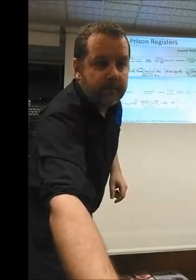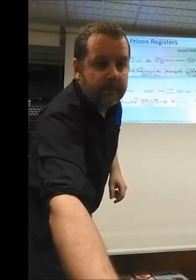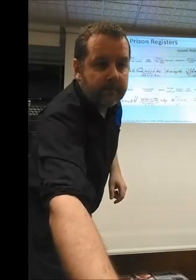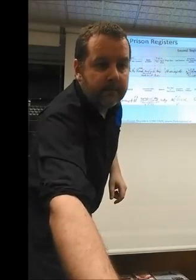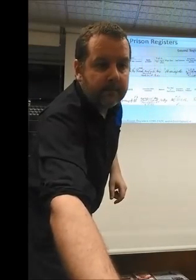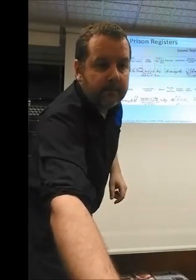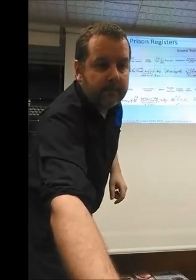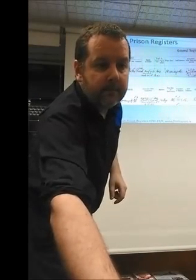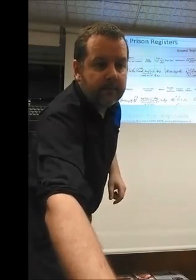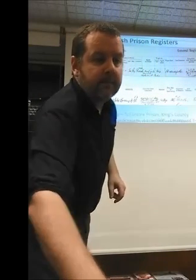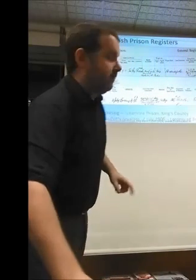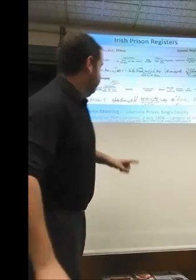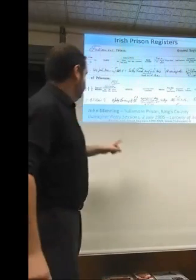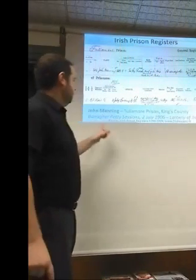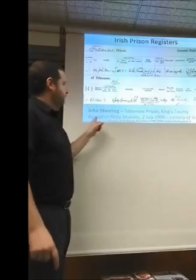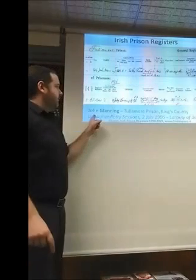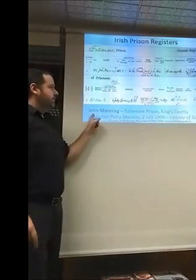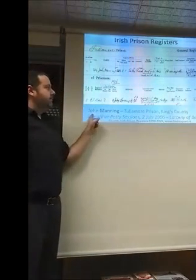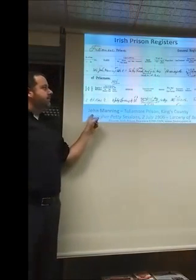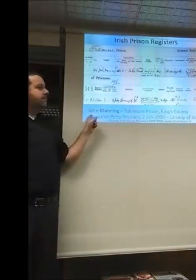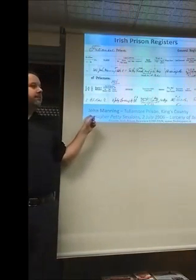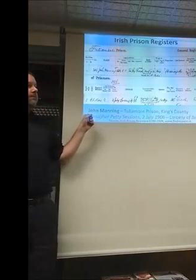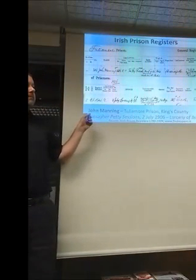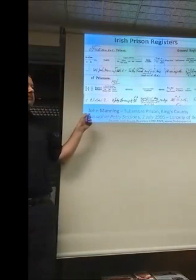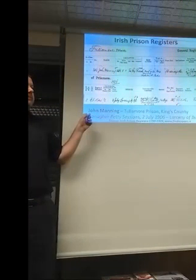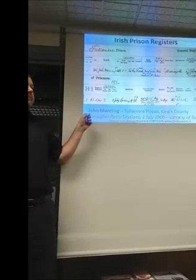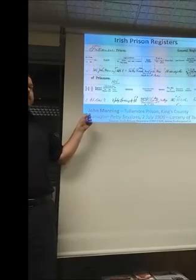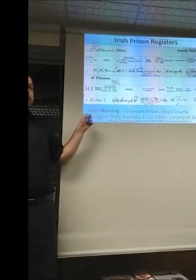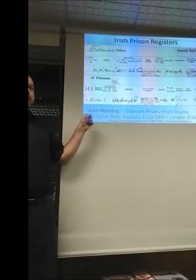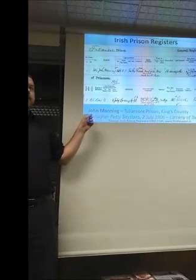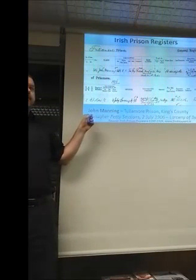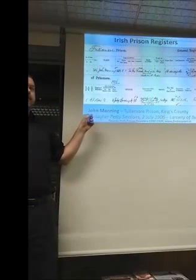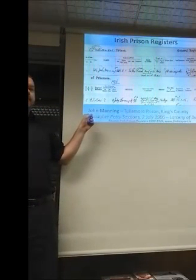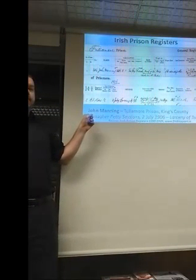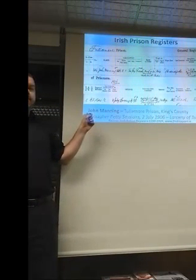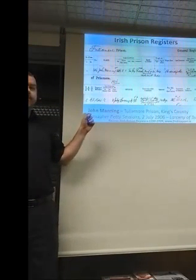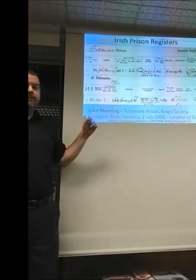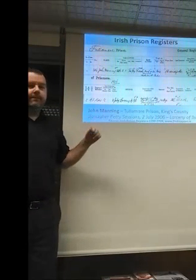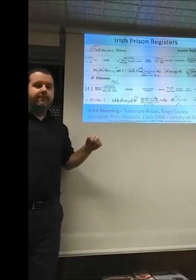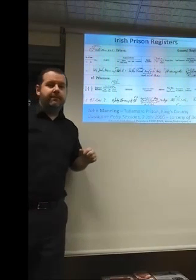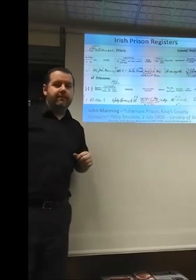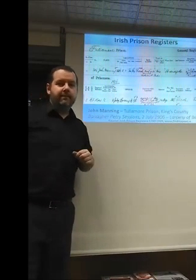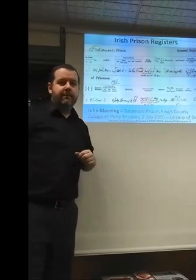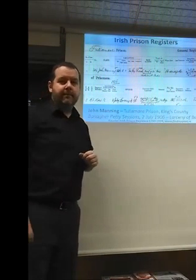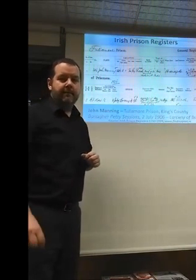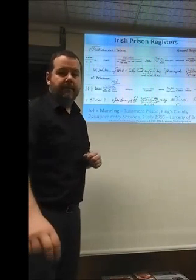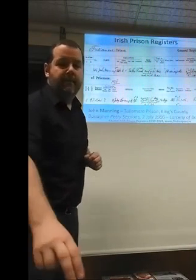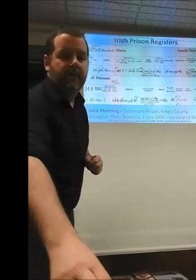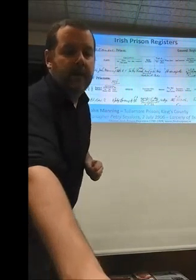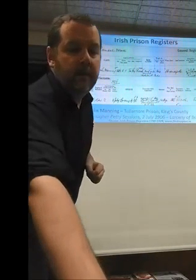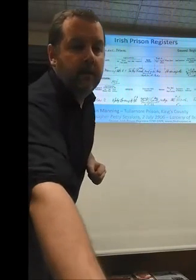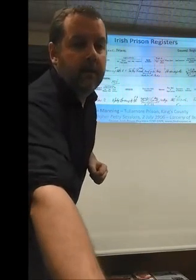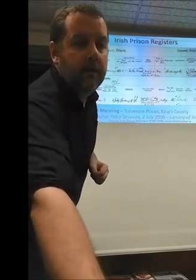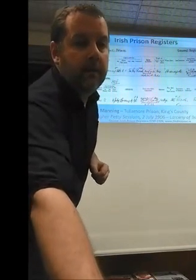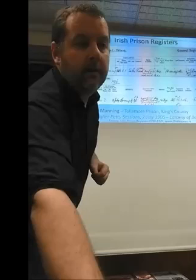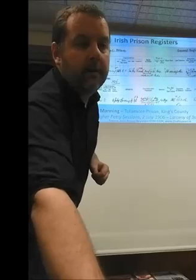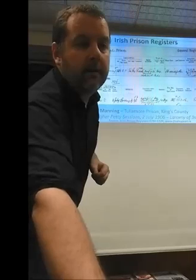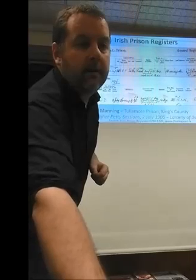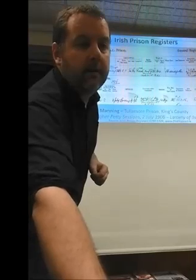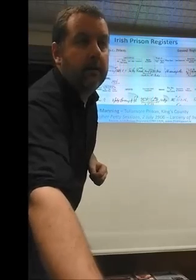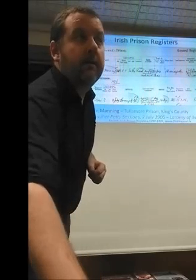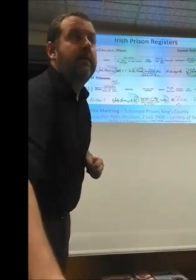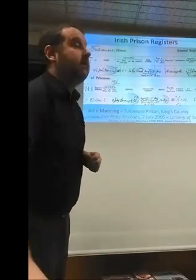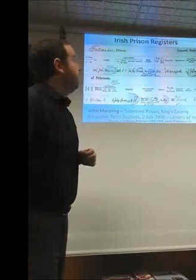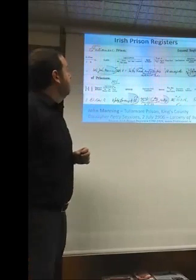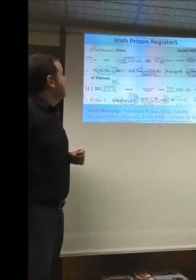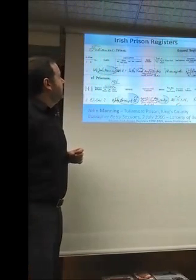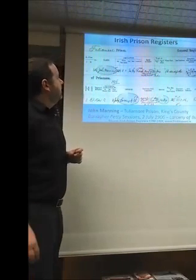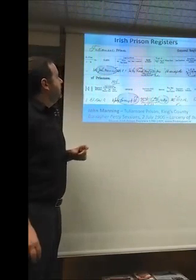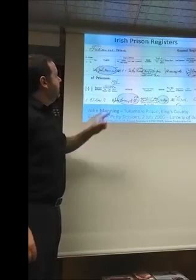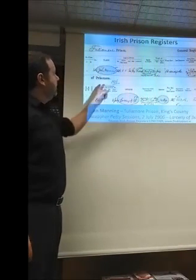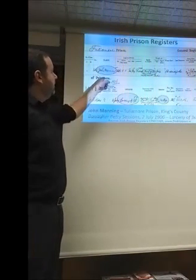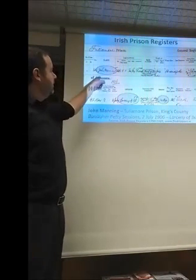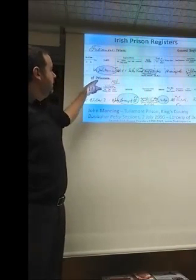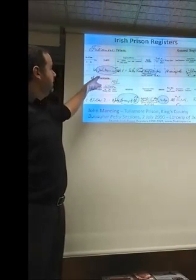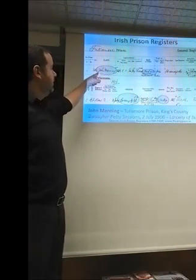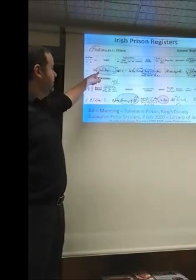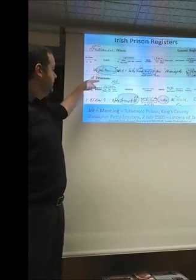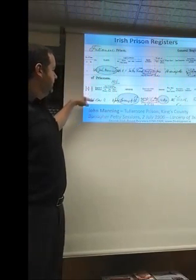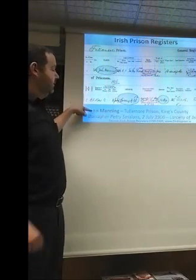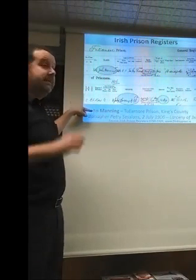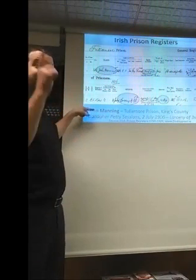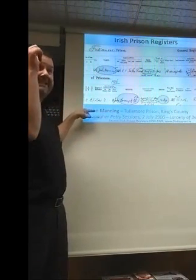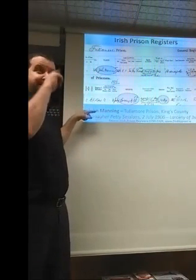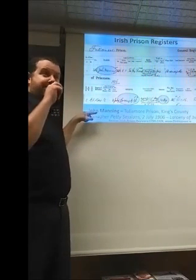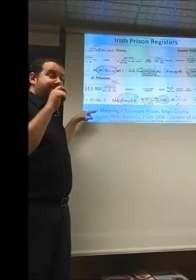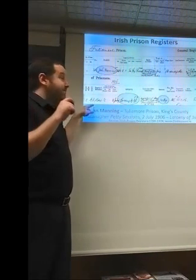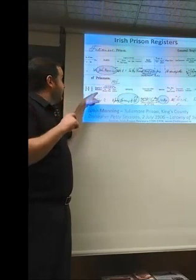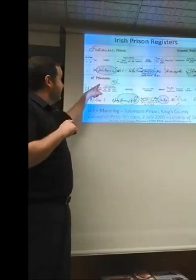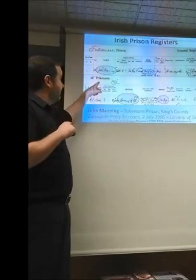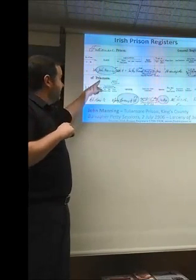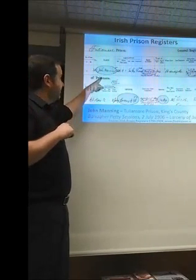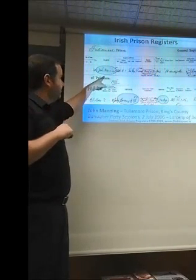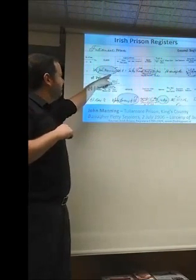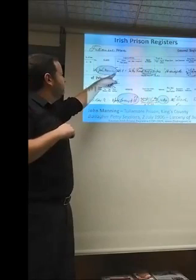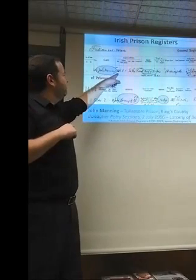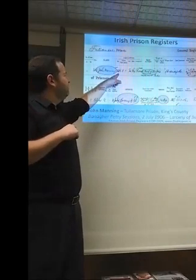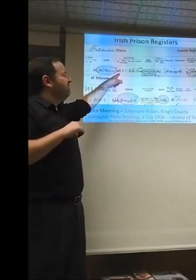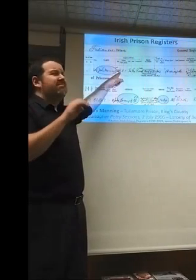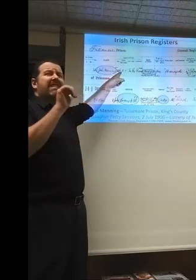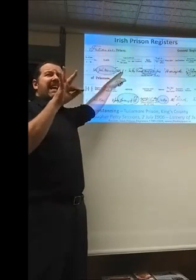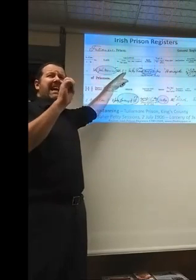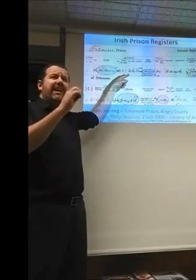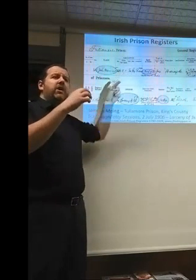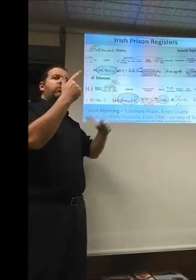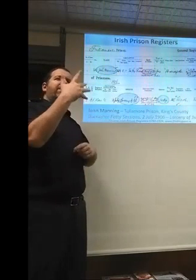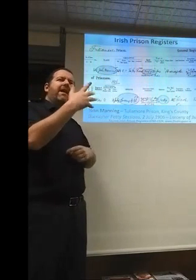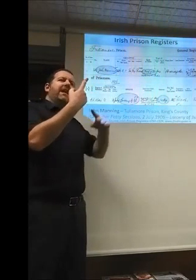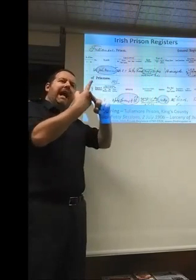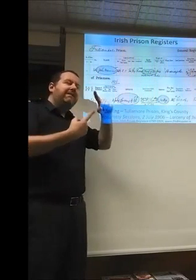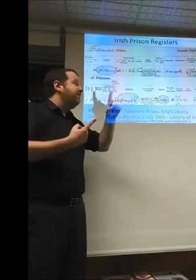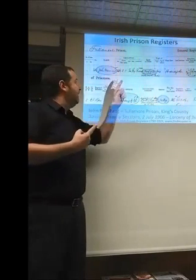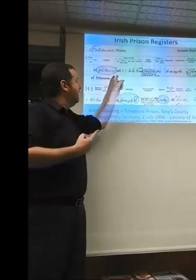We do know for sure that nine cases had an interpreter.